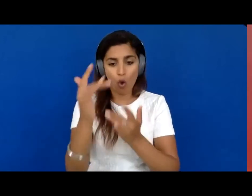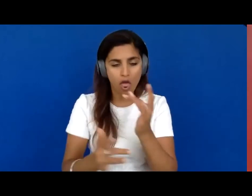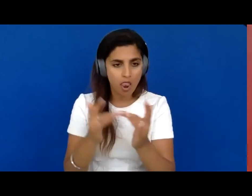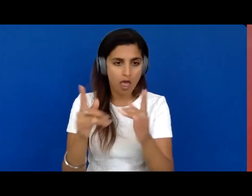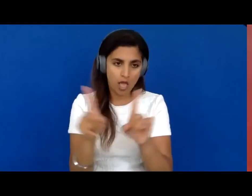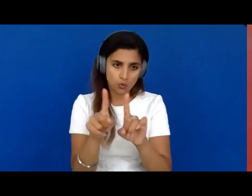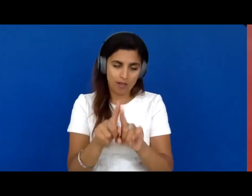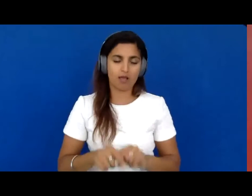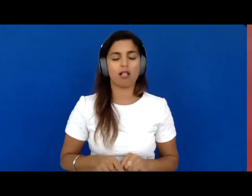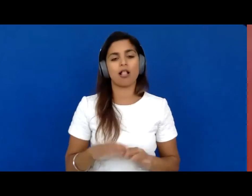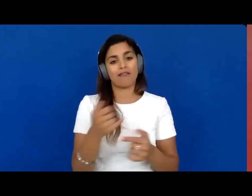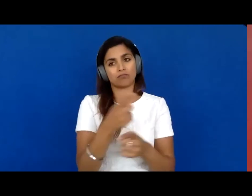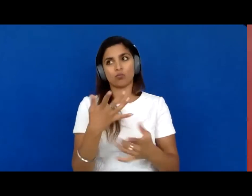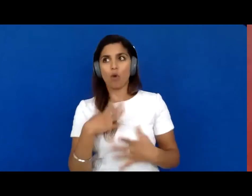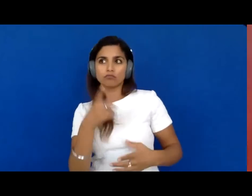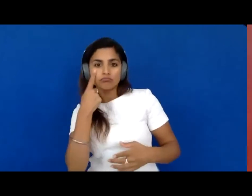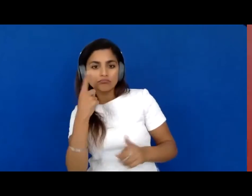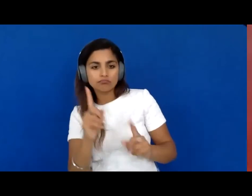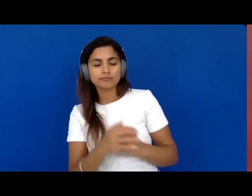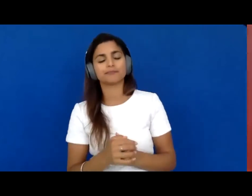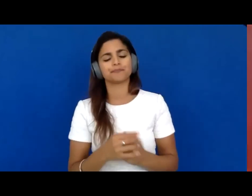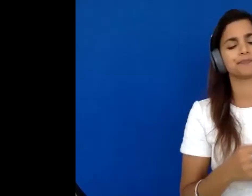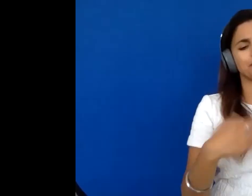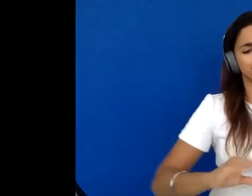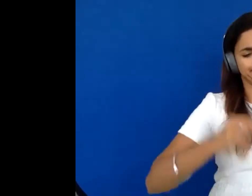wants to look at it when I wrote this these dialogues the doctors here and